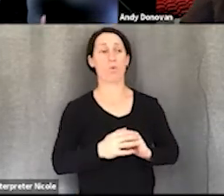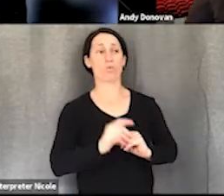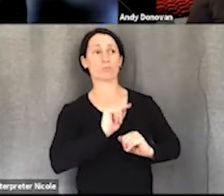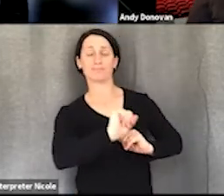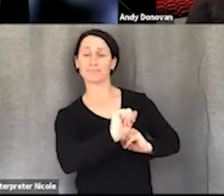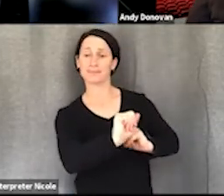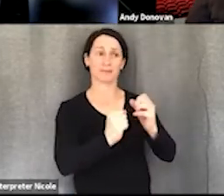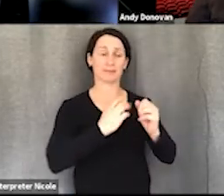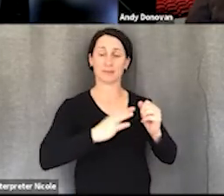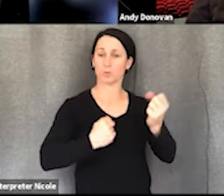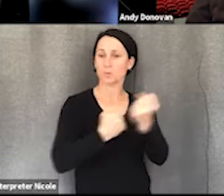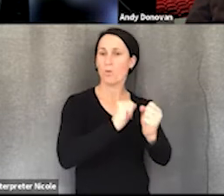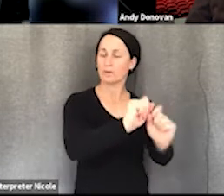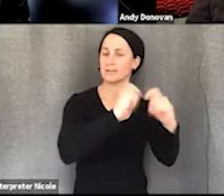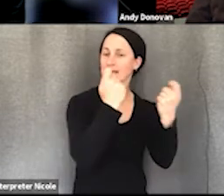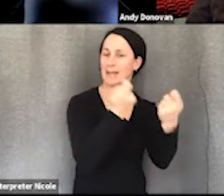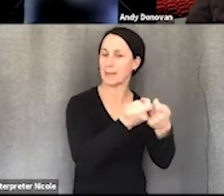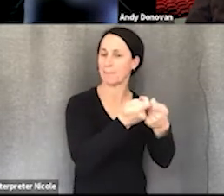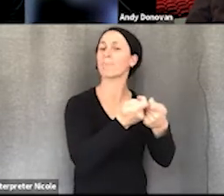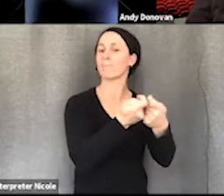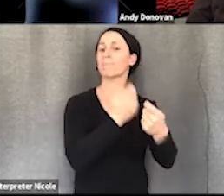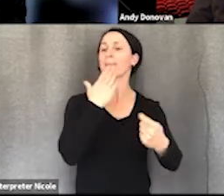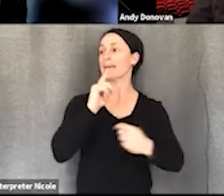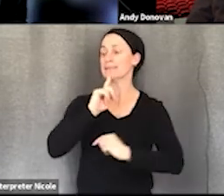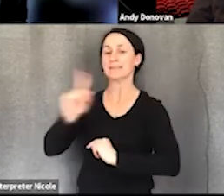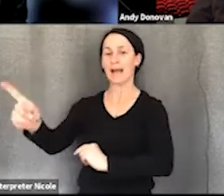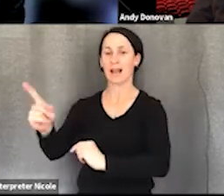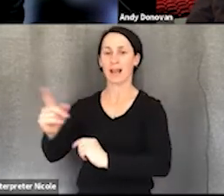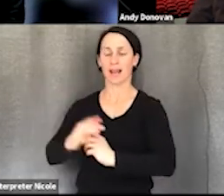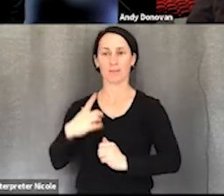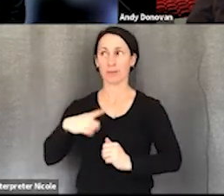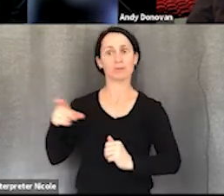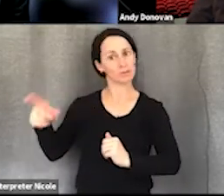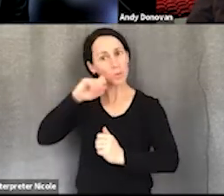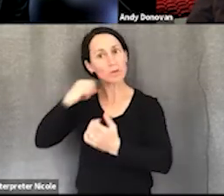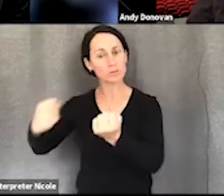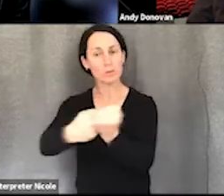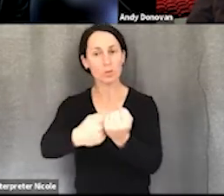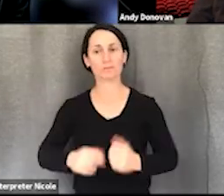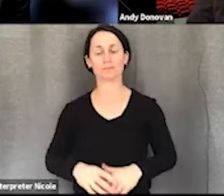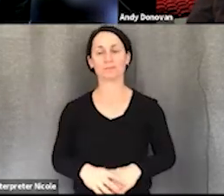please do let aud yeps know because that is something that audiences are supportive of.